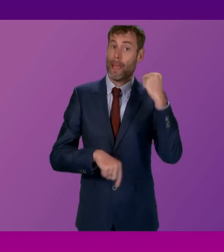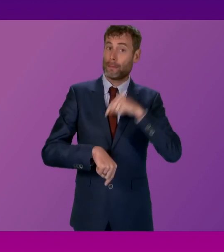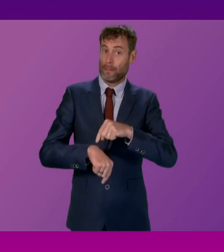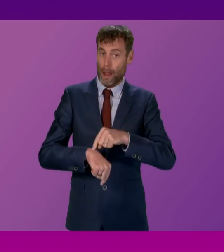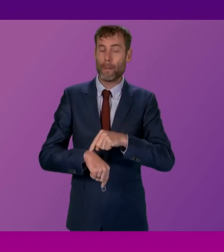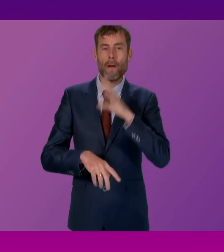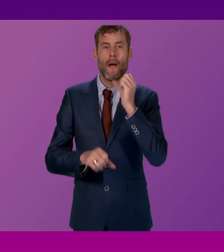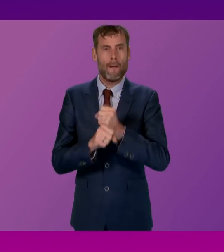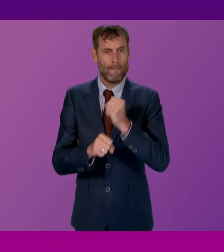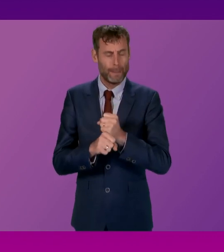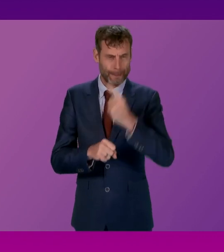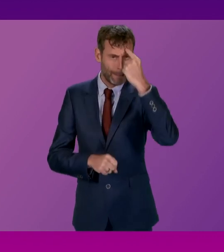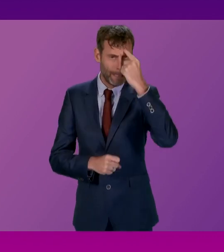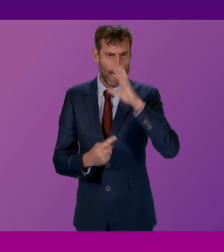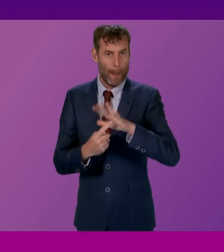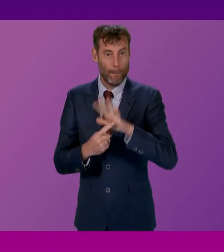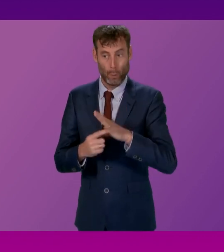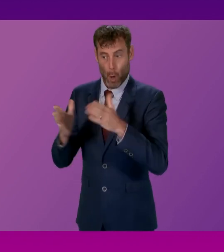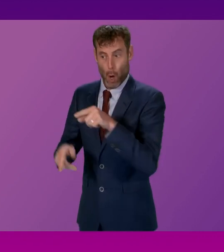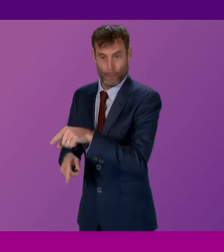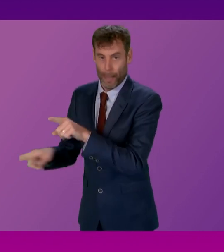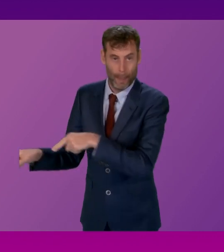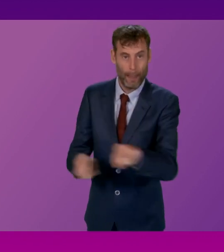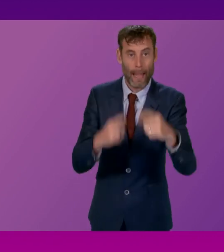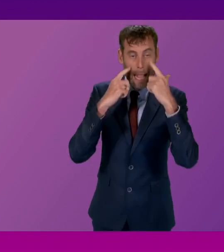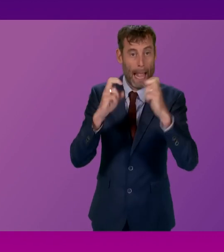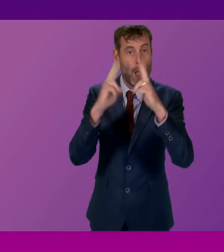consequences, and millions suffered from the effects of lockdown.